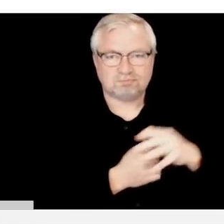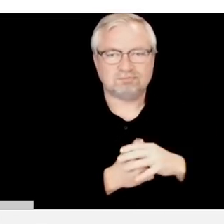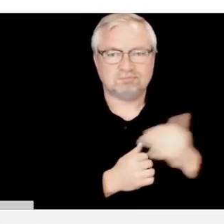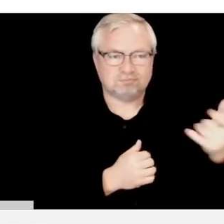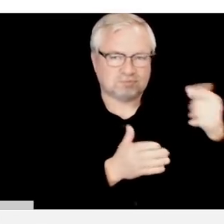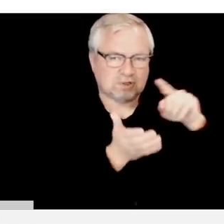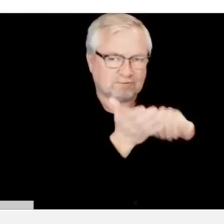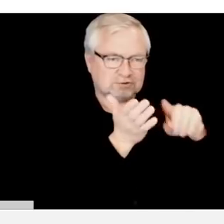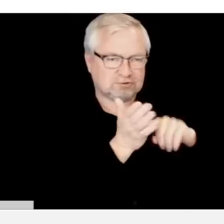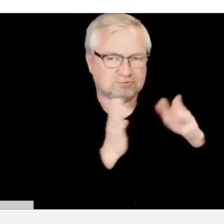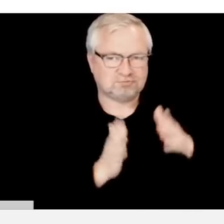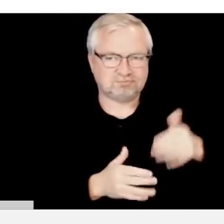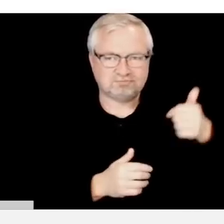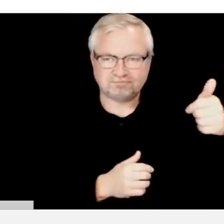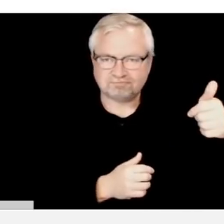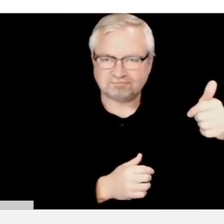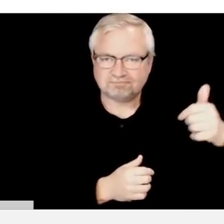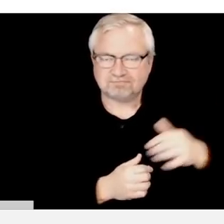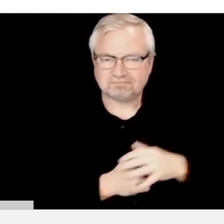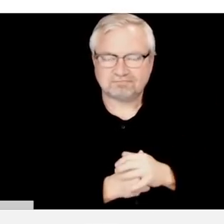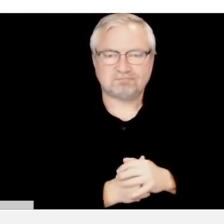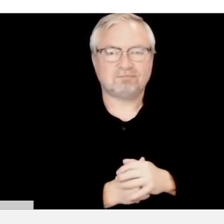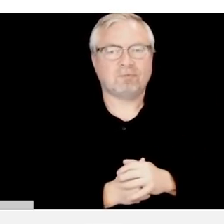model exercise on behalf of Minnesotans.